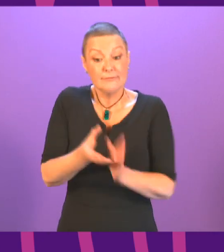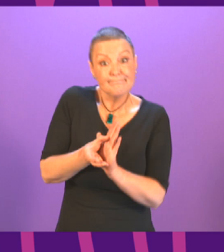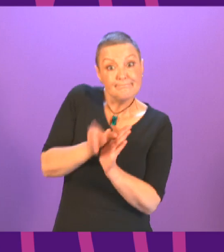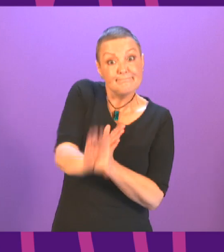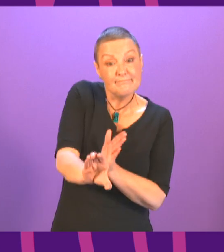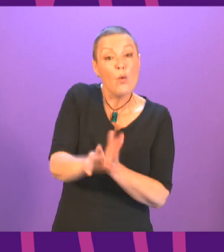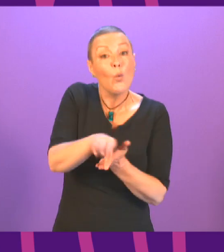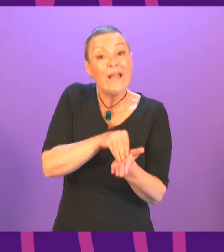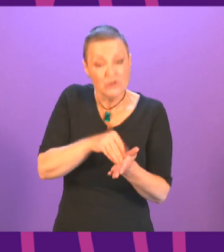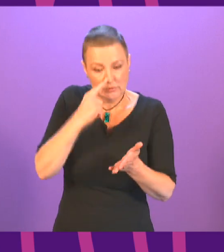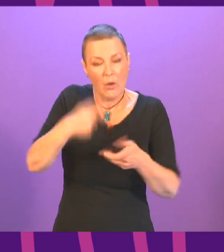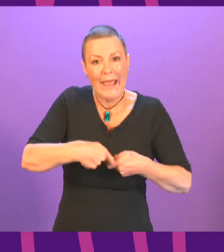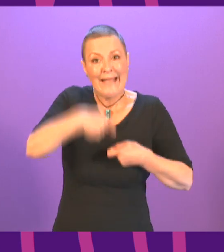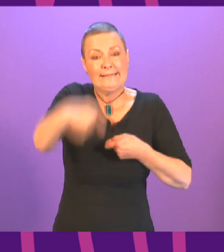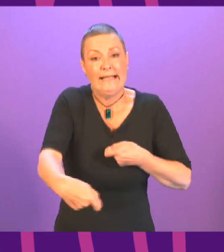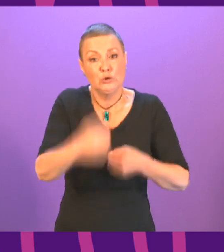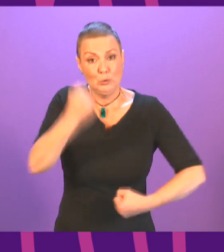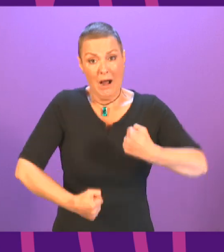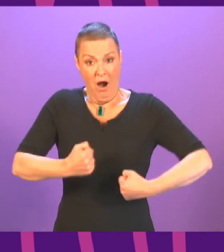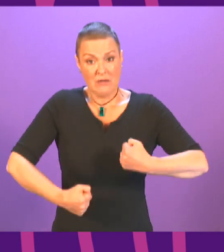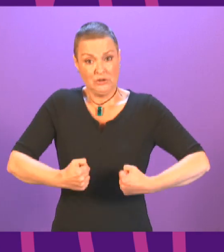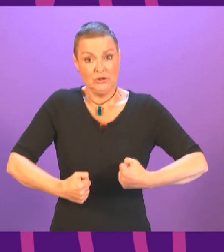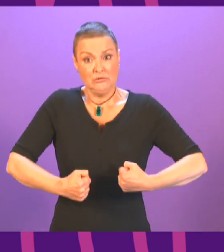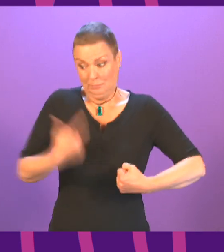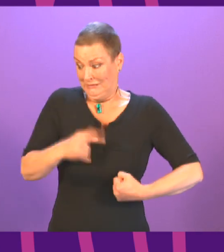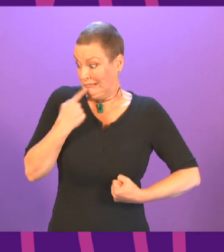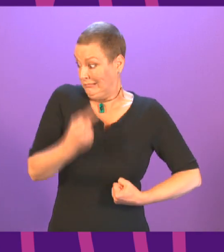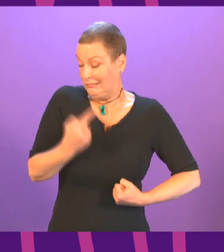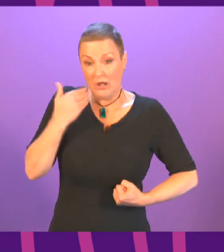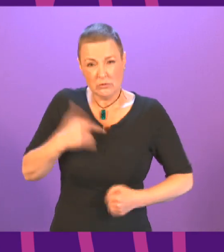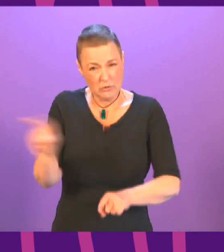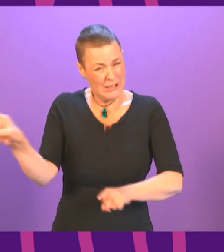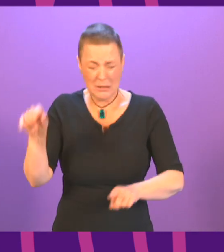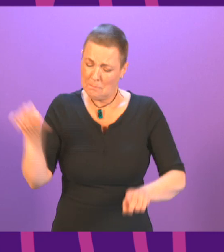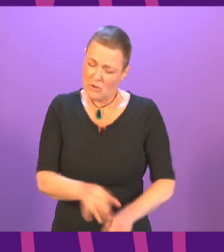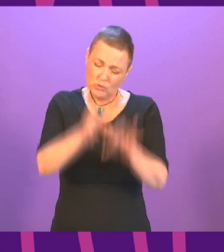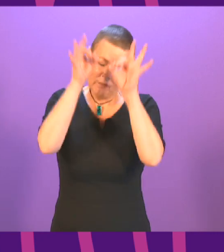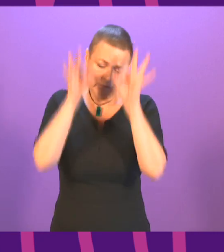is to be extended until March. It is vital that he confirms that no worker will be forced